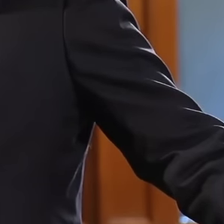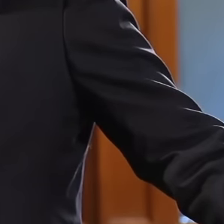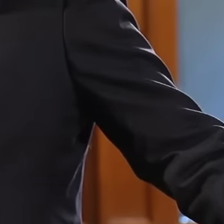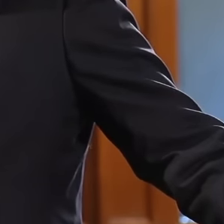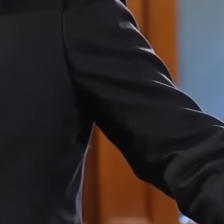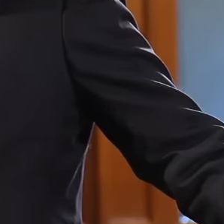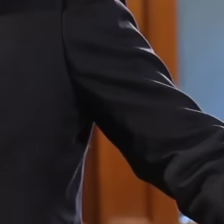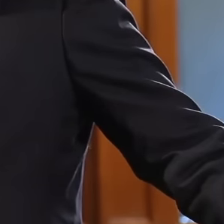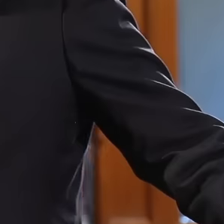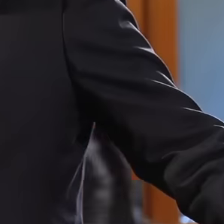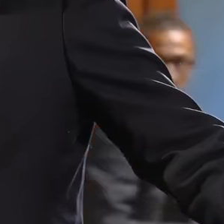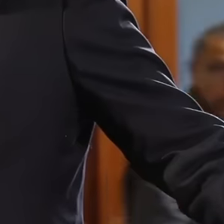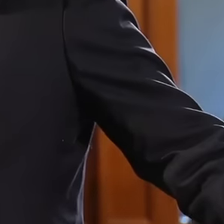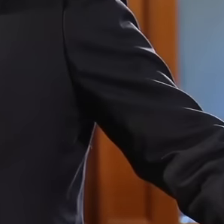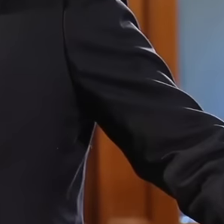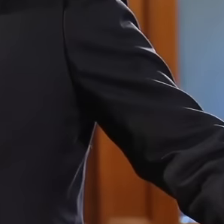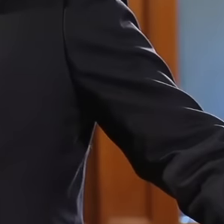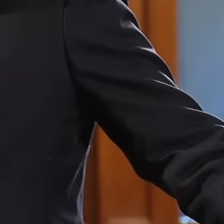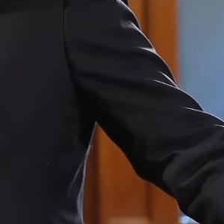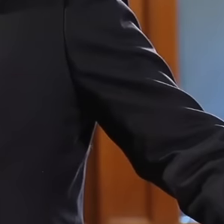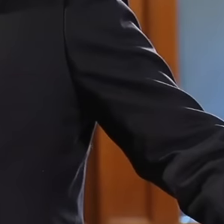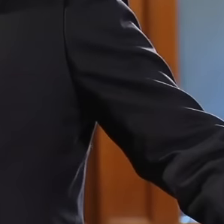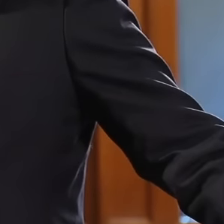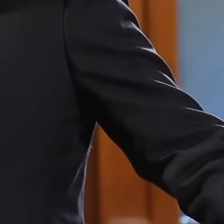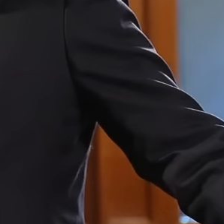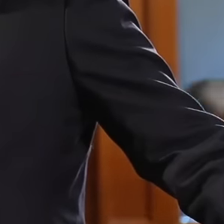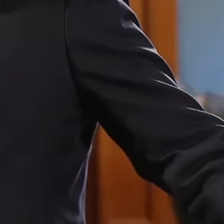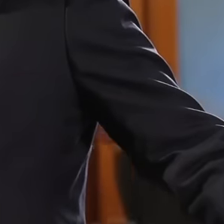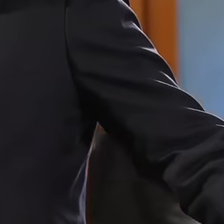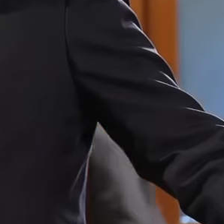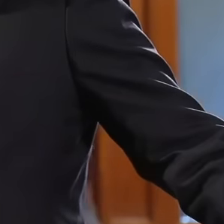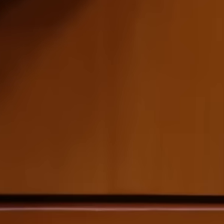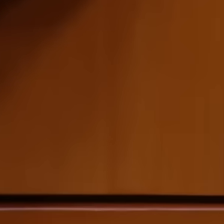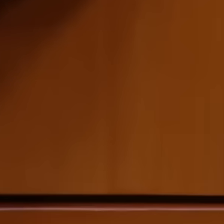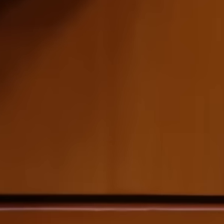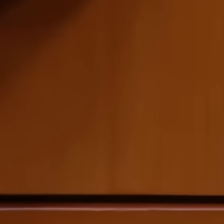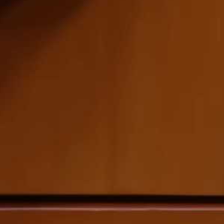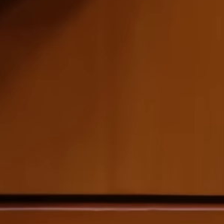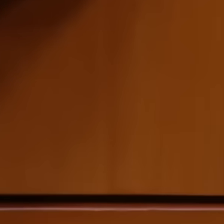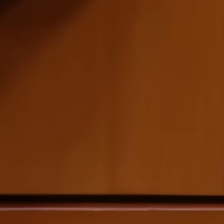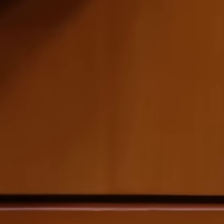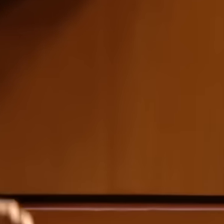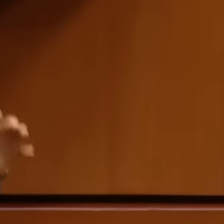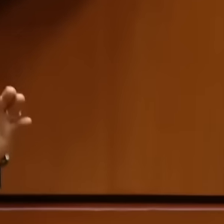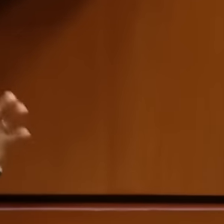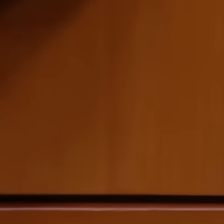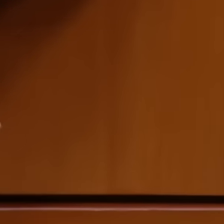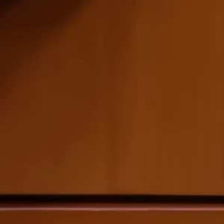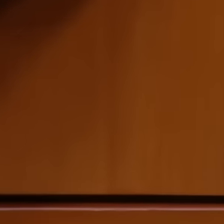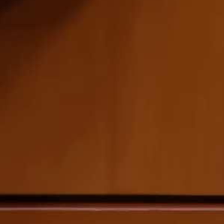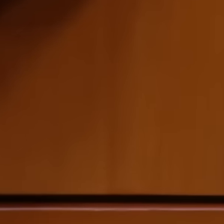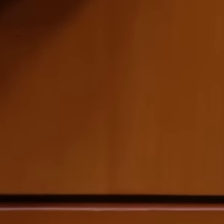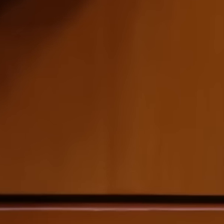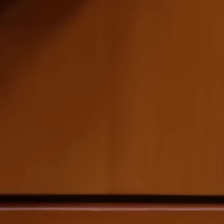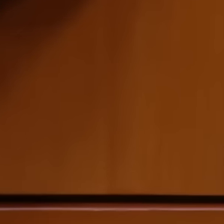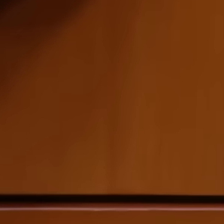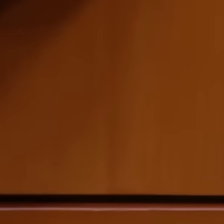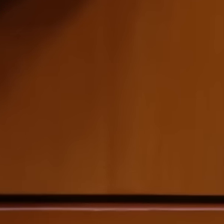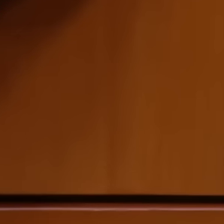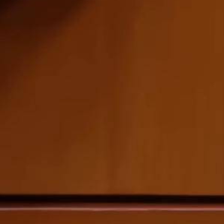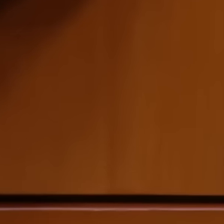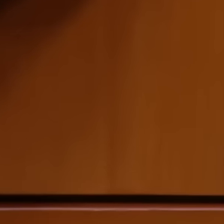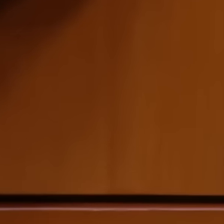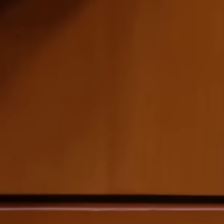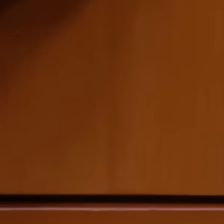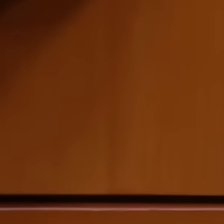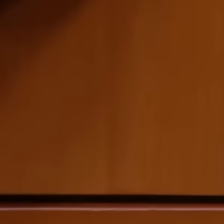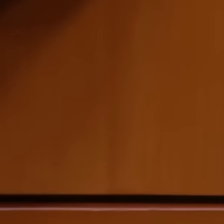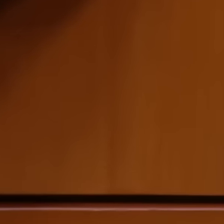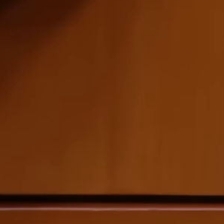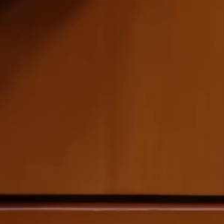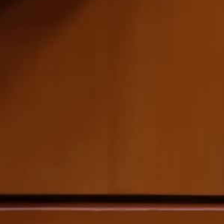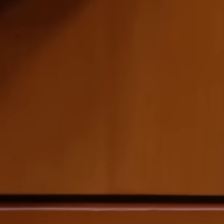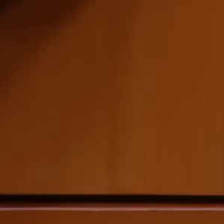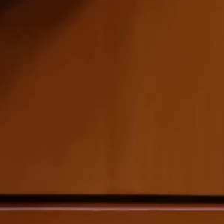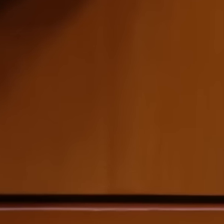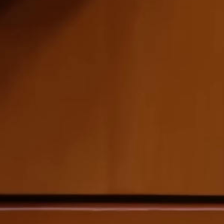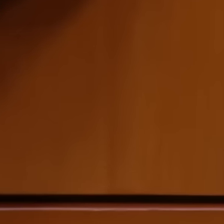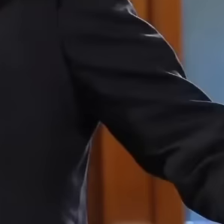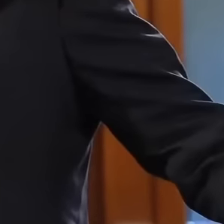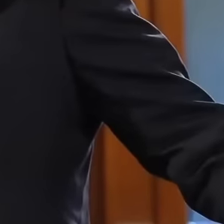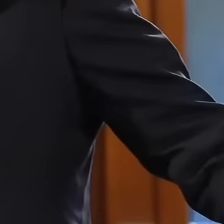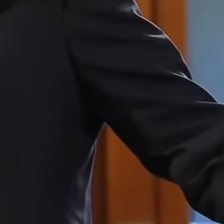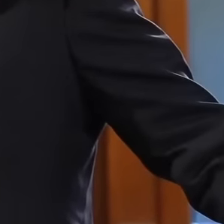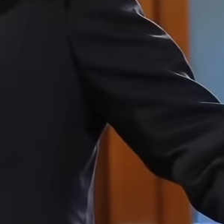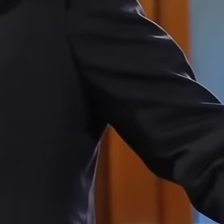family every time and what is the saddest thing Miguel that the National Action party always